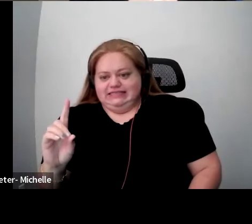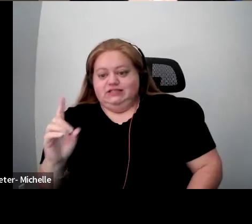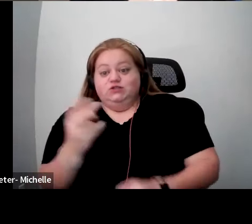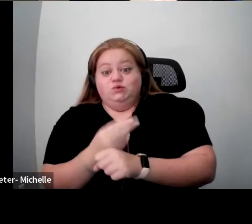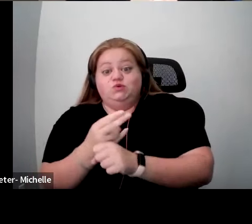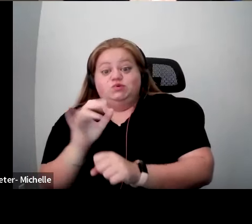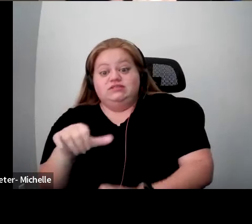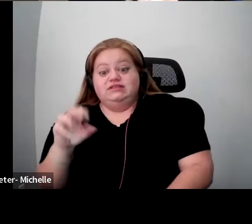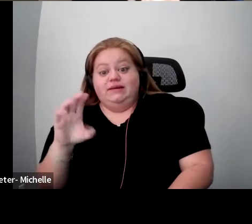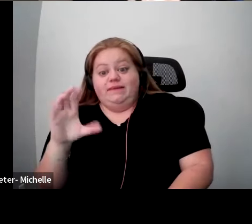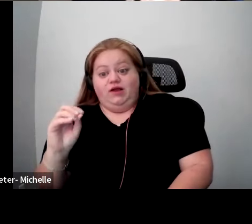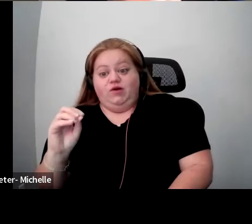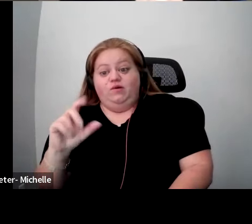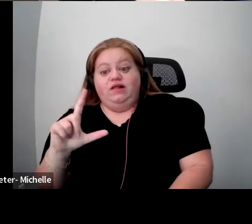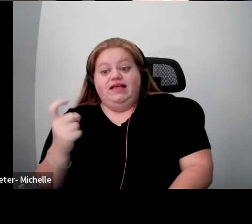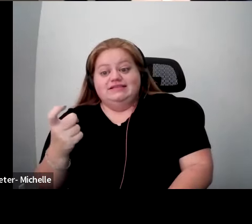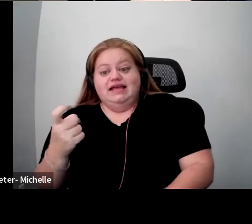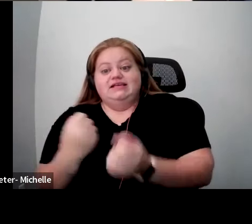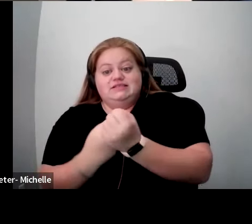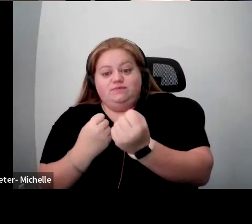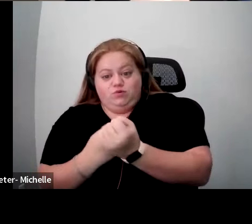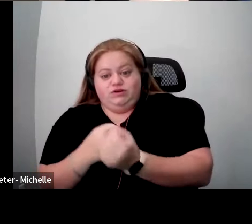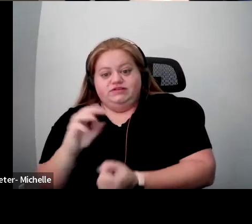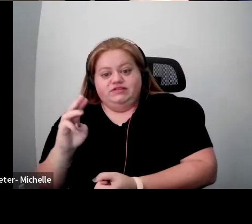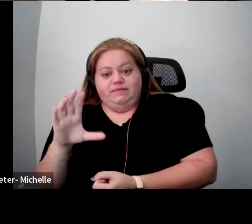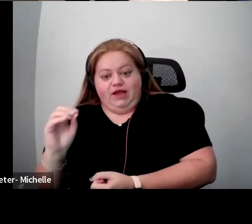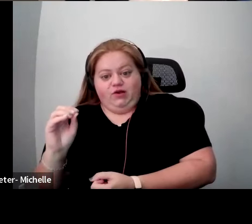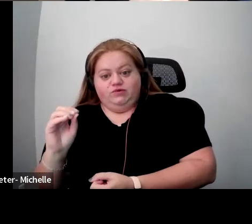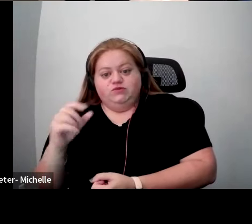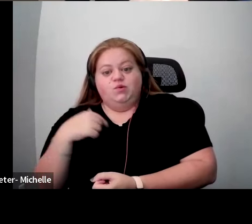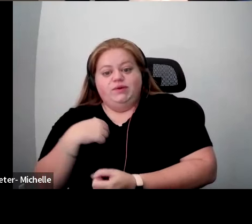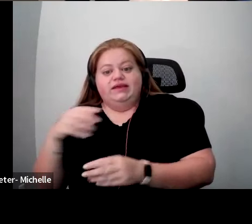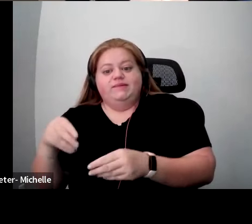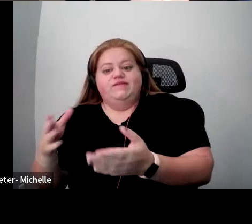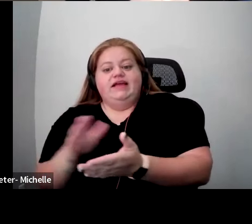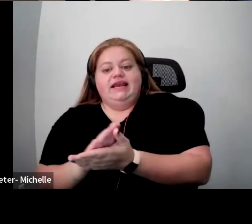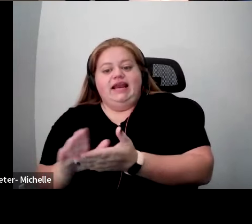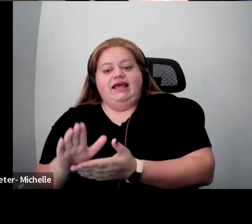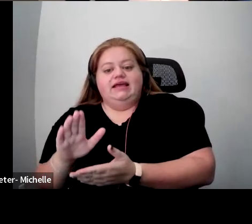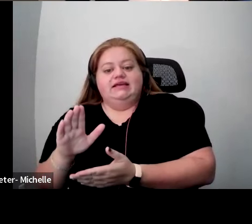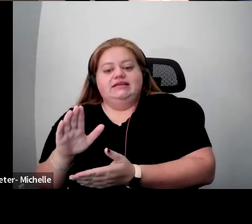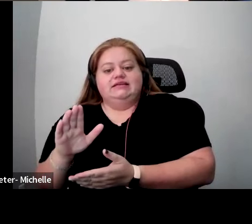LaTeXML supports that macro. We can capture it and provide nice HTML for it. What you should not do--